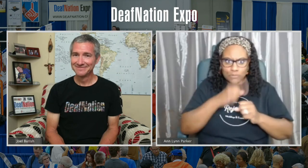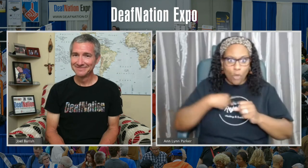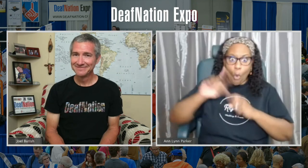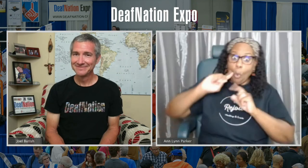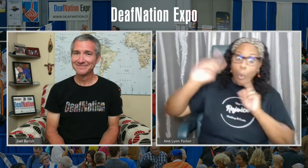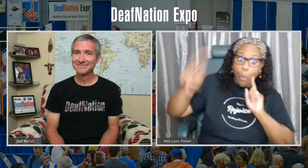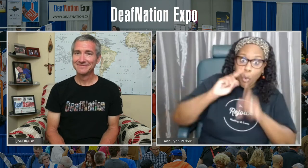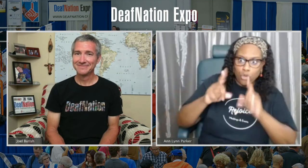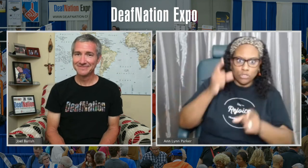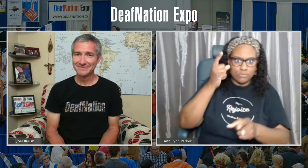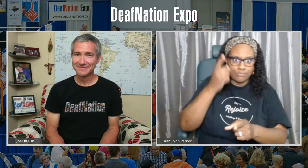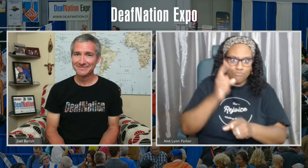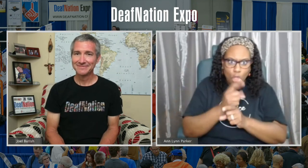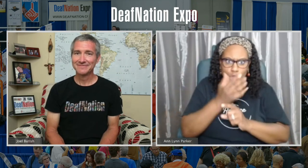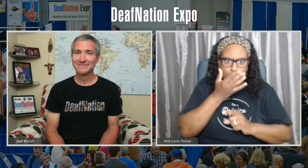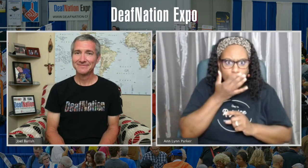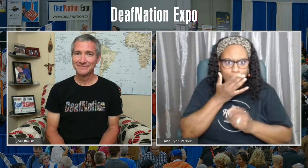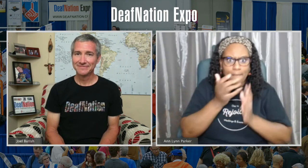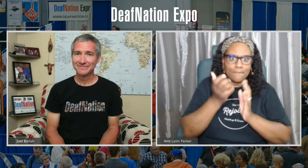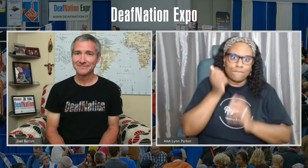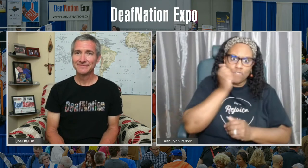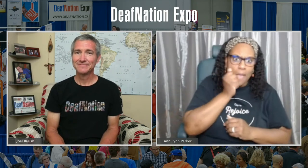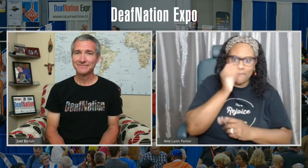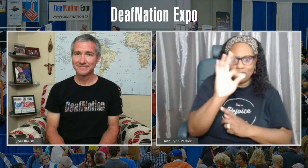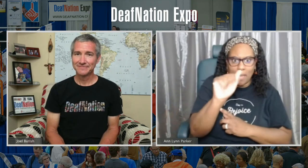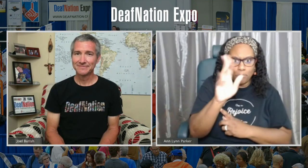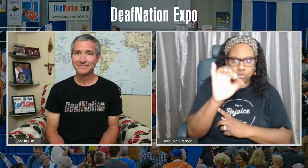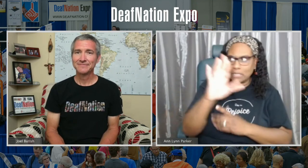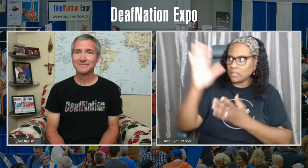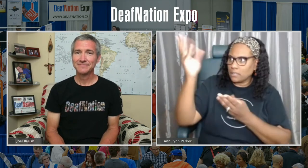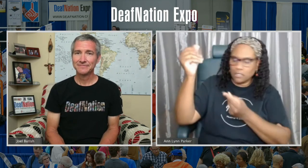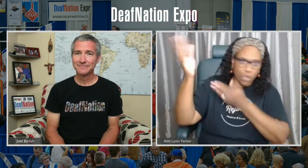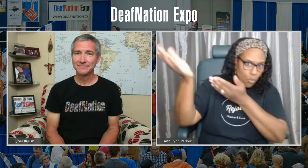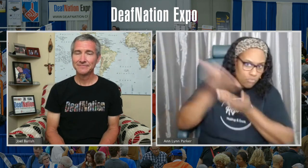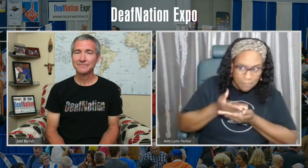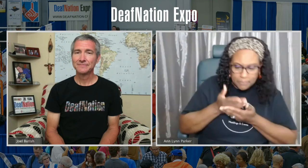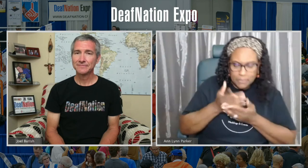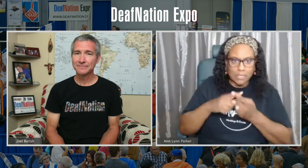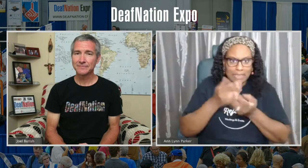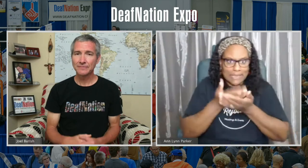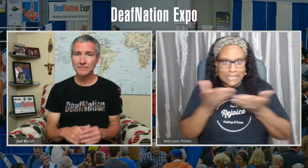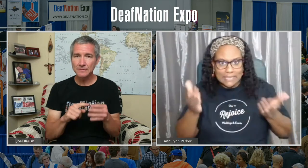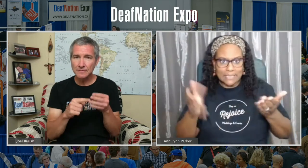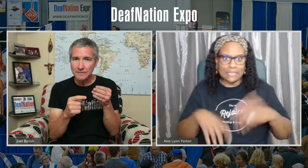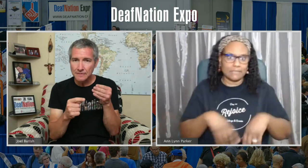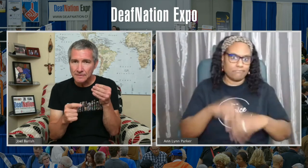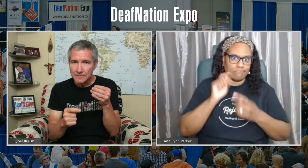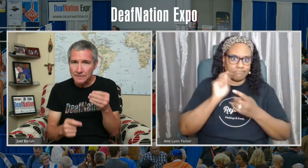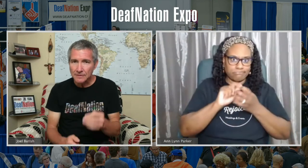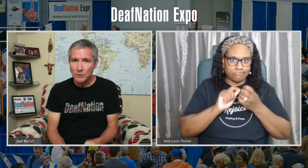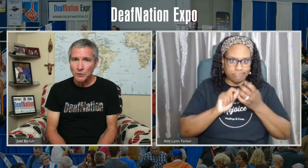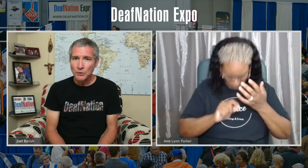and make sure we order the right colors and fabric and other things.